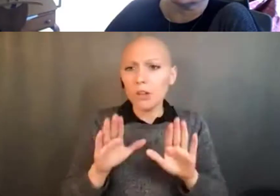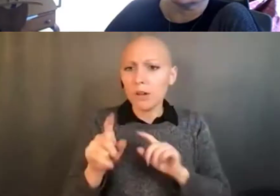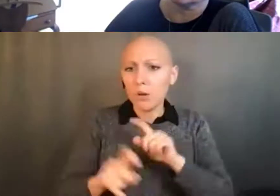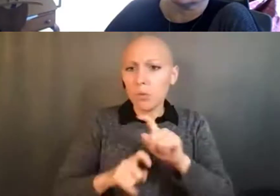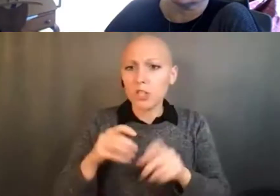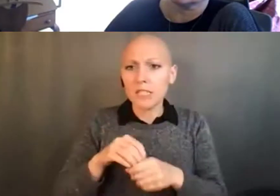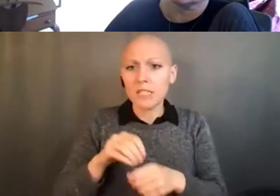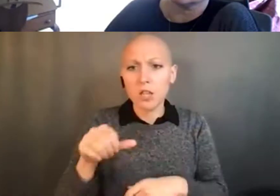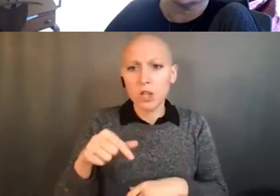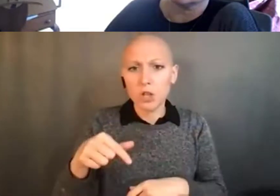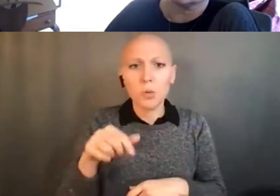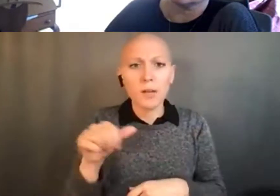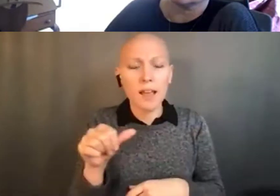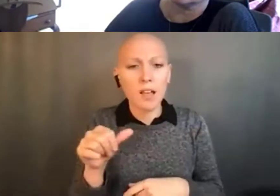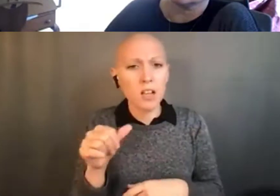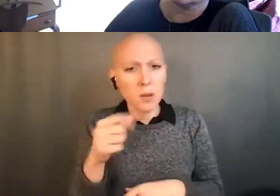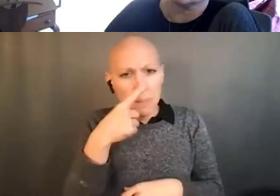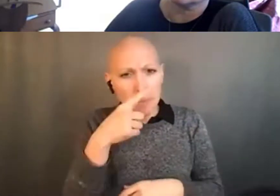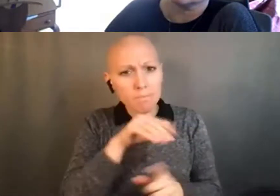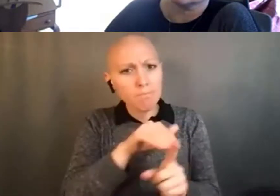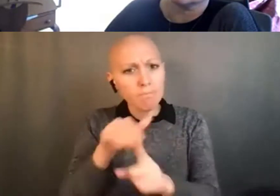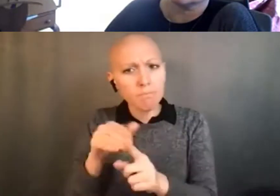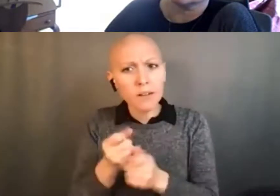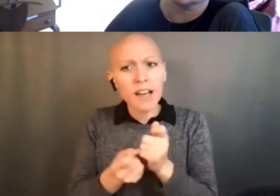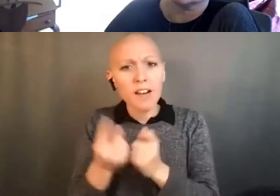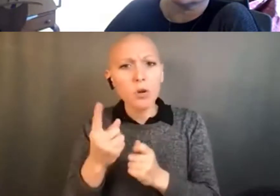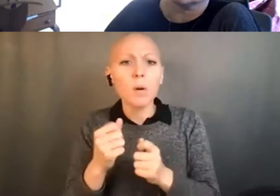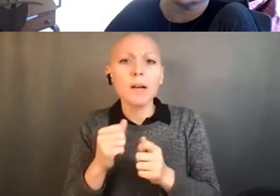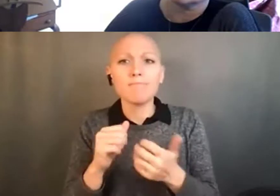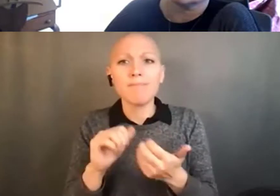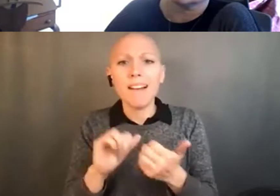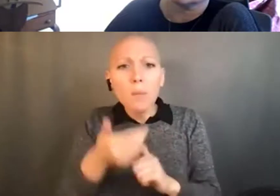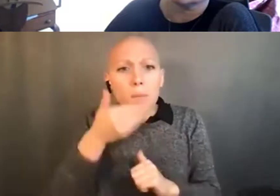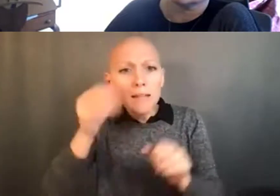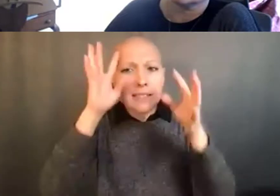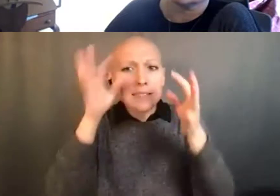whether or not they have a scenario that meets the definition of a foreign component.